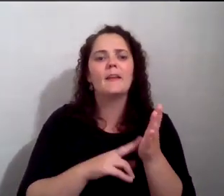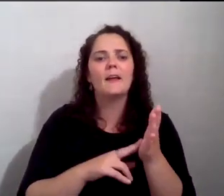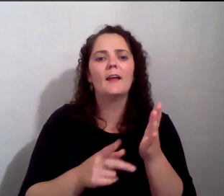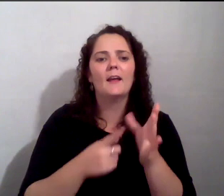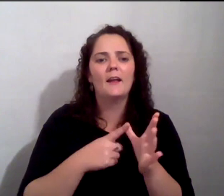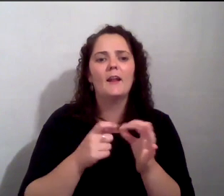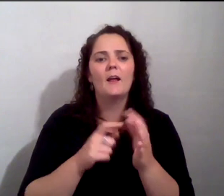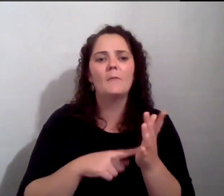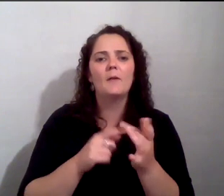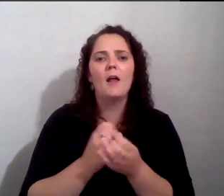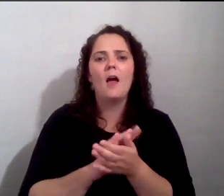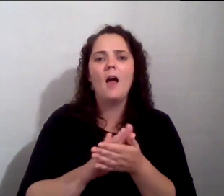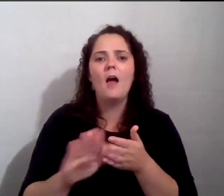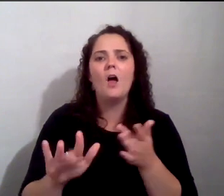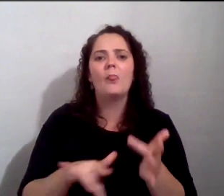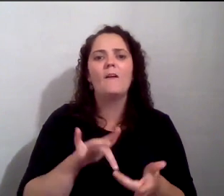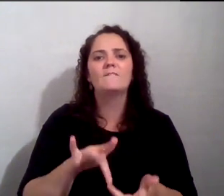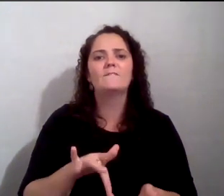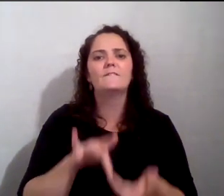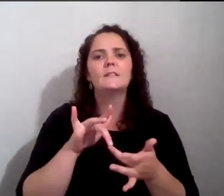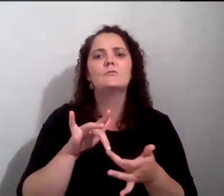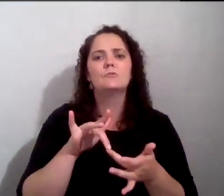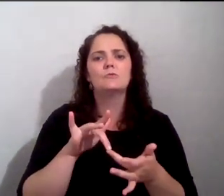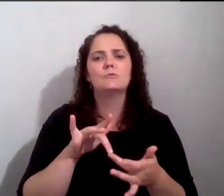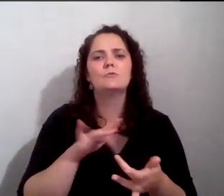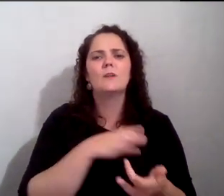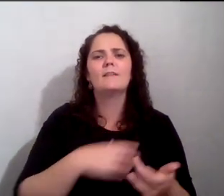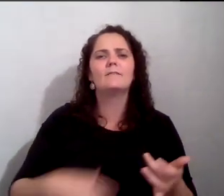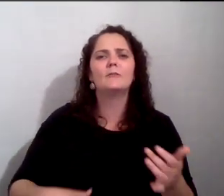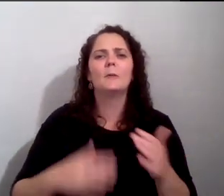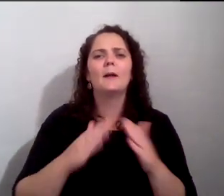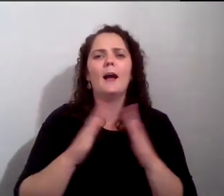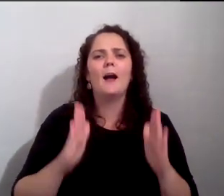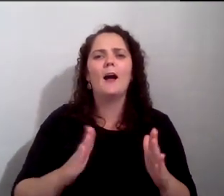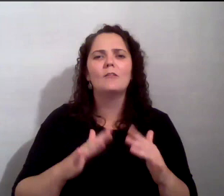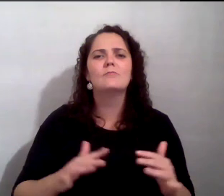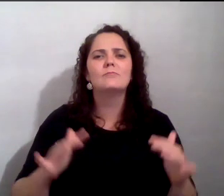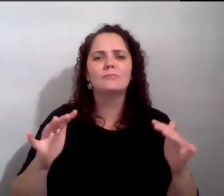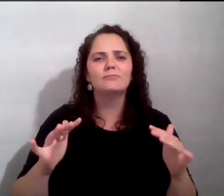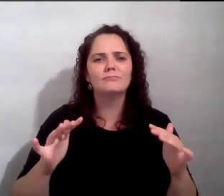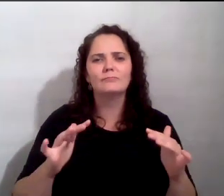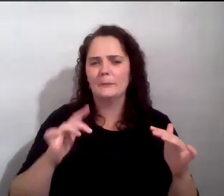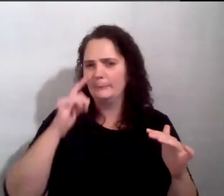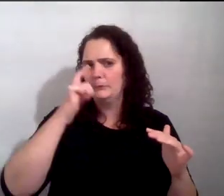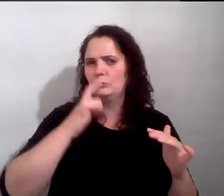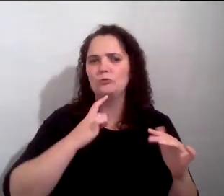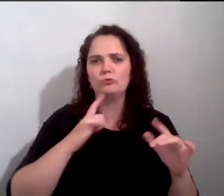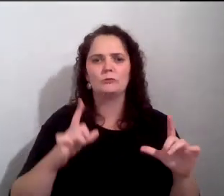everybody this is Anna Bligh’s official parliamentary portrait. You know the the kind of process of thinking through